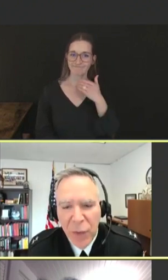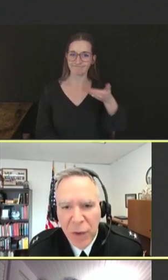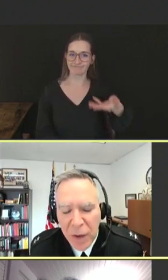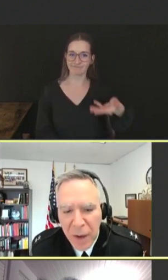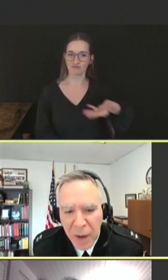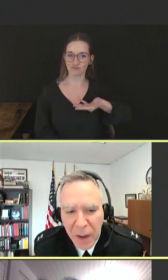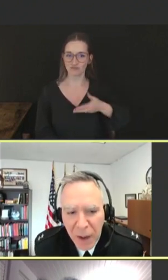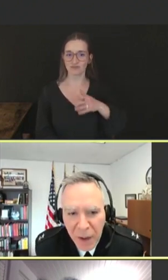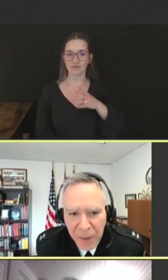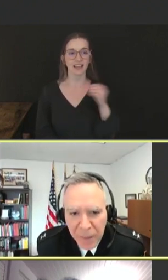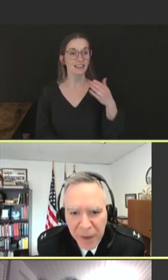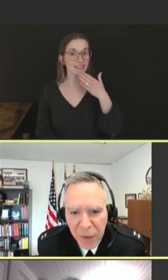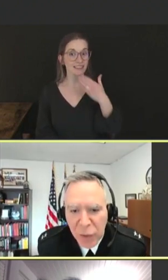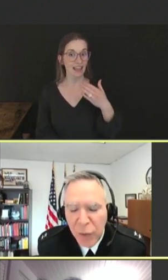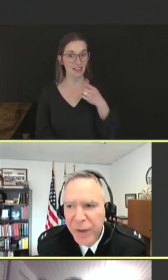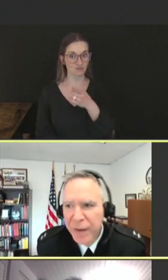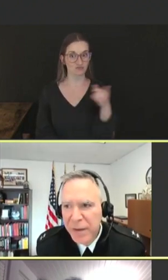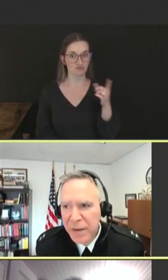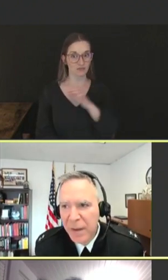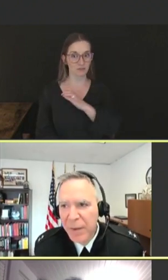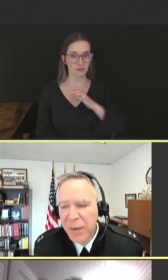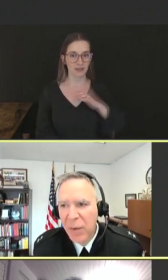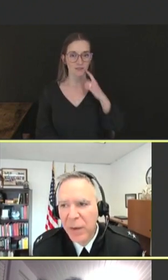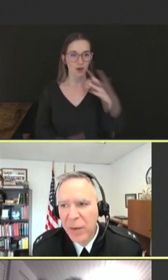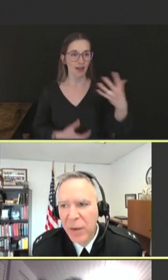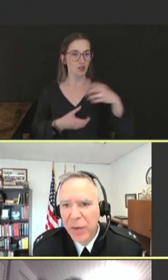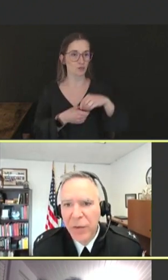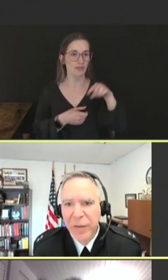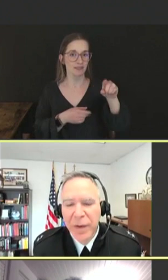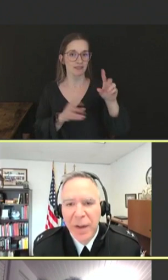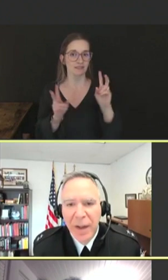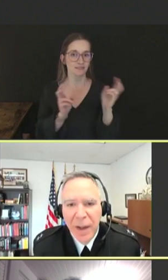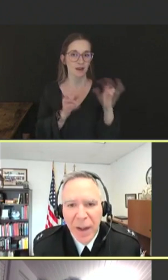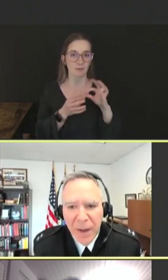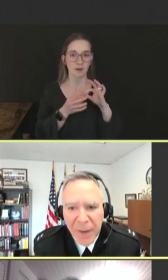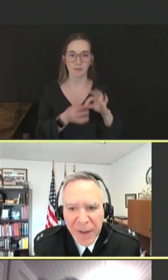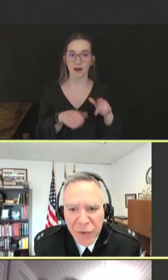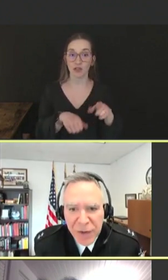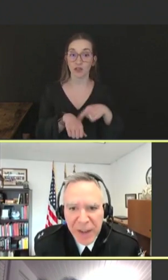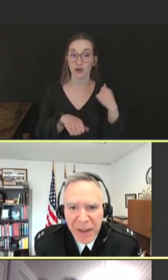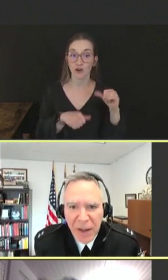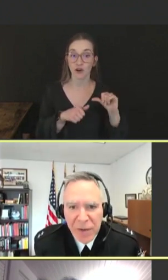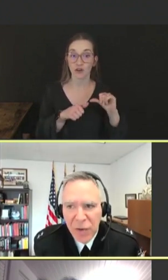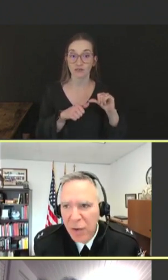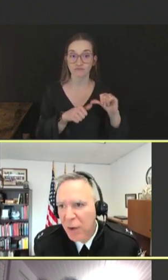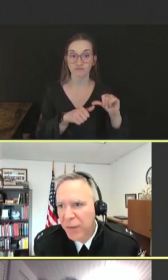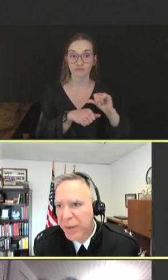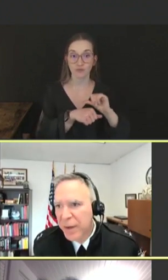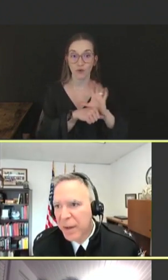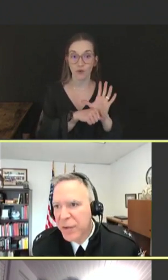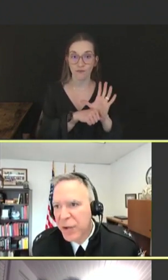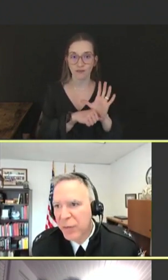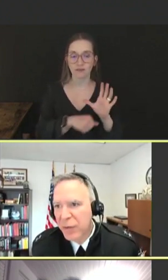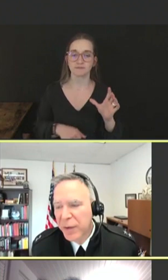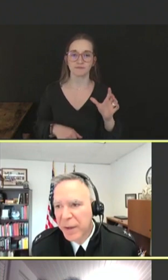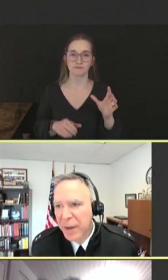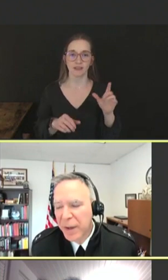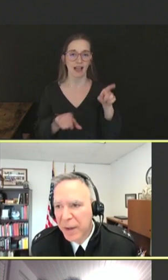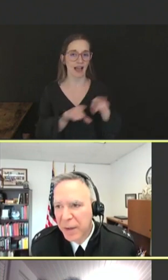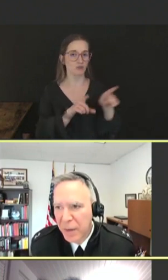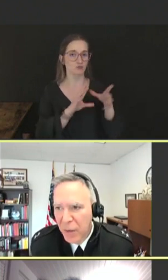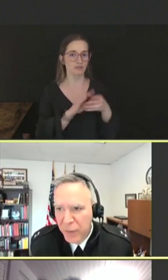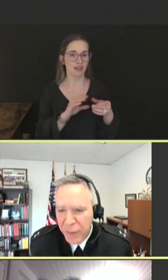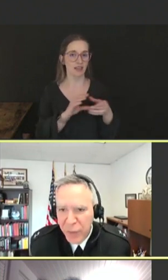for including this topic on long COVID. As you stated, I'll start off with a general overview,